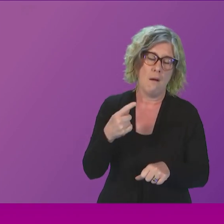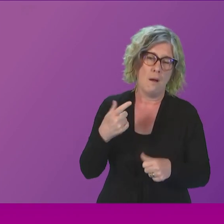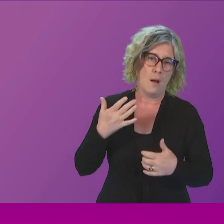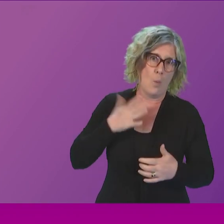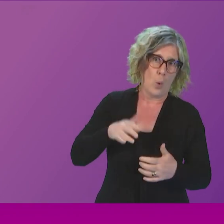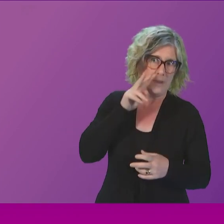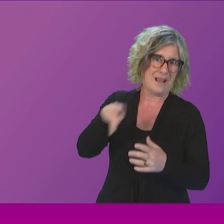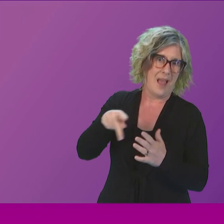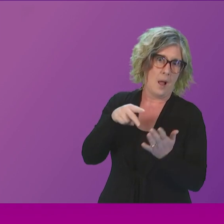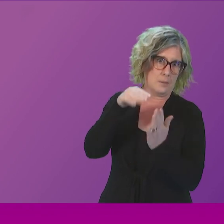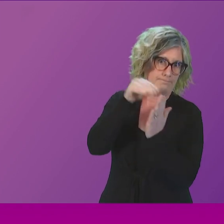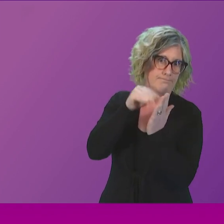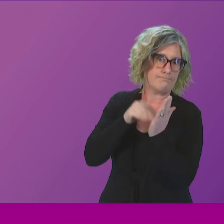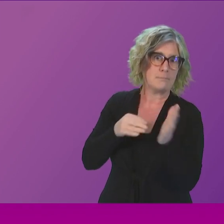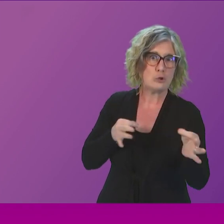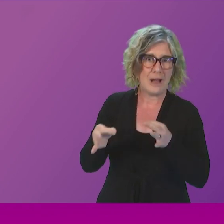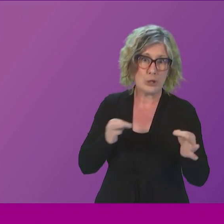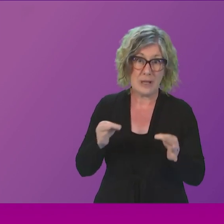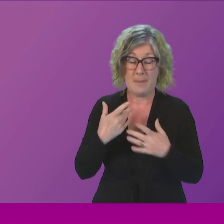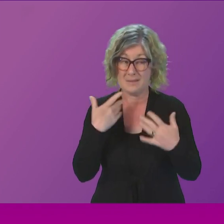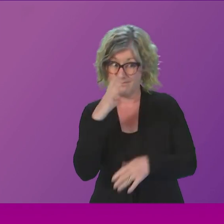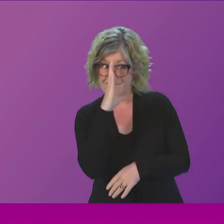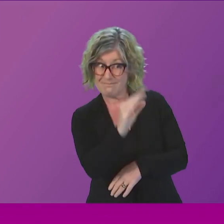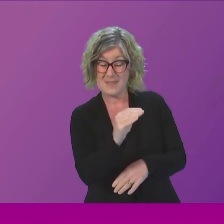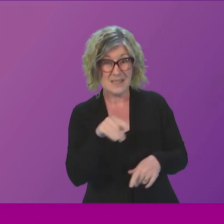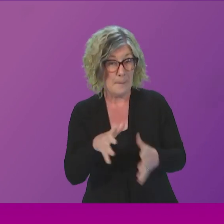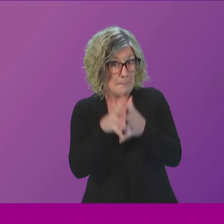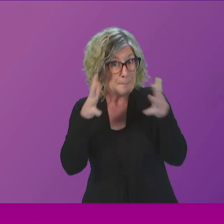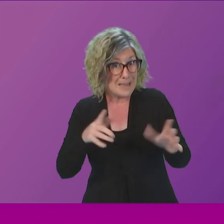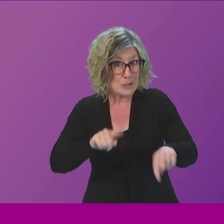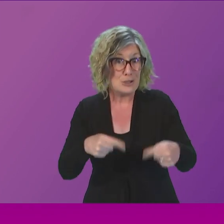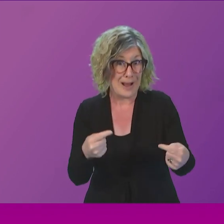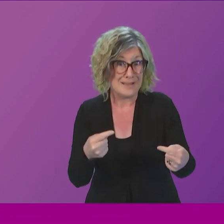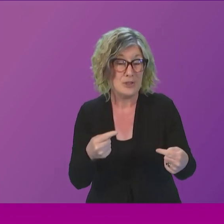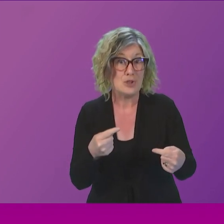Anas Sarwar will understand the scale of the challenge that we are facing.